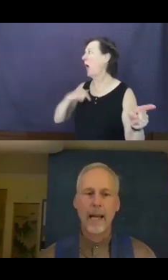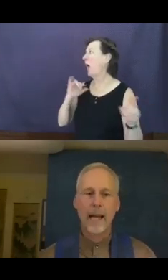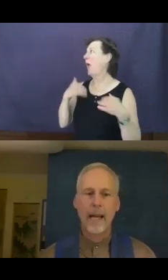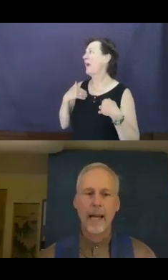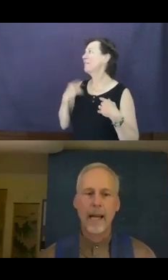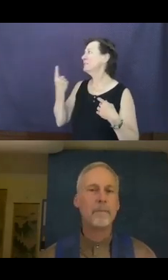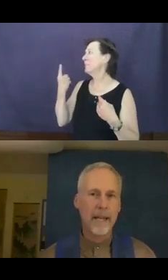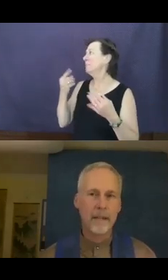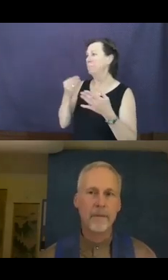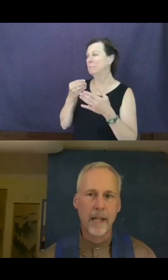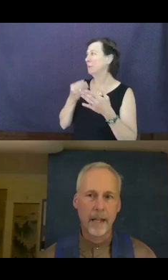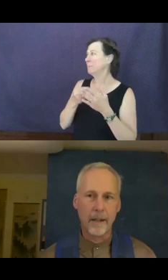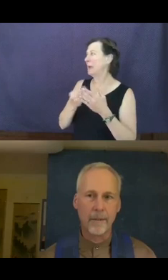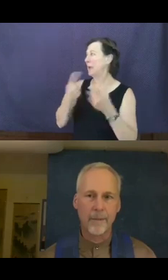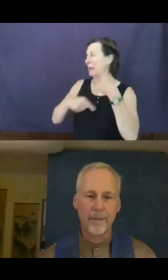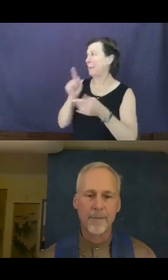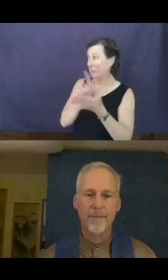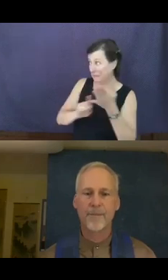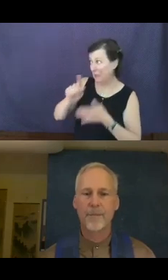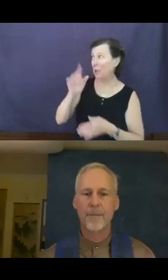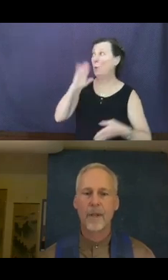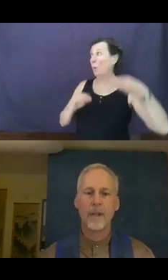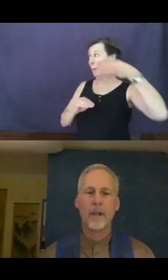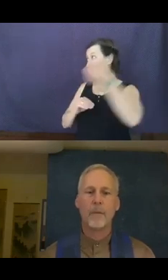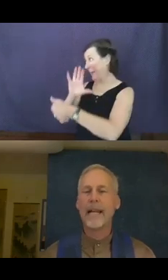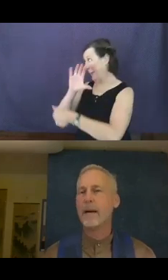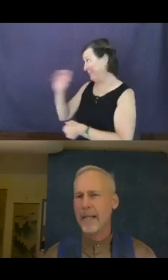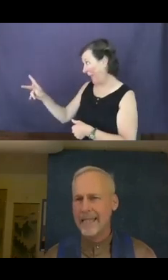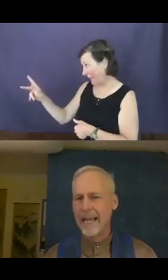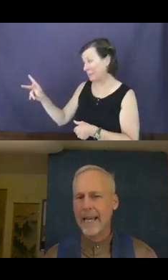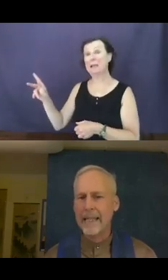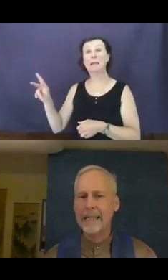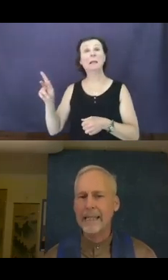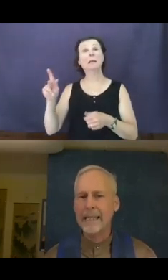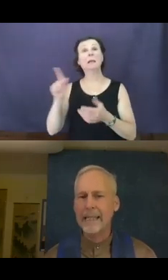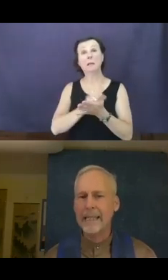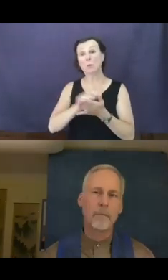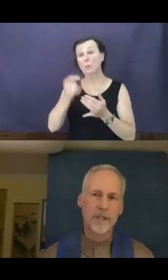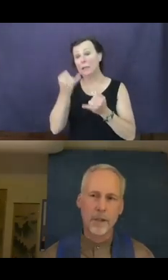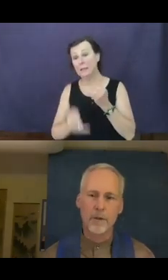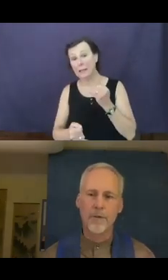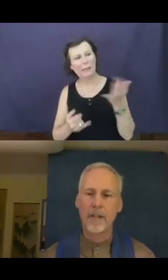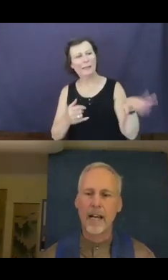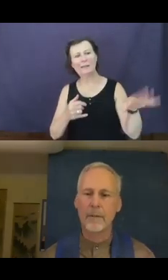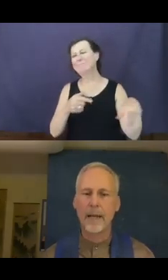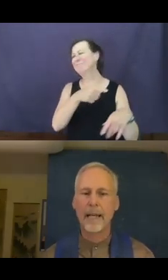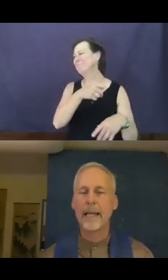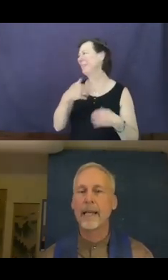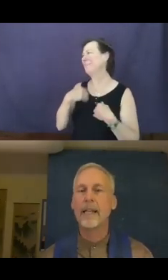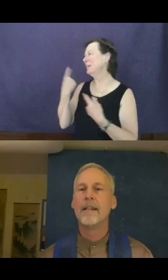and would repay him then. But at week's end he had some excuse for not paying.